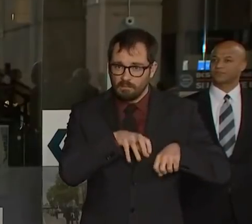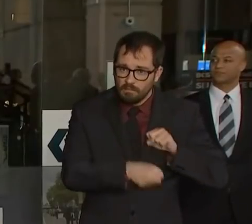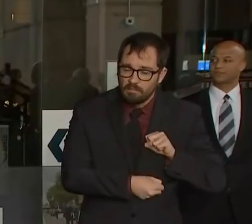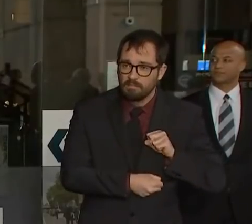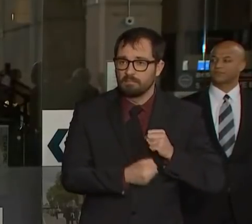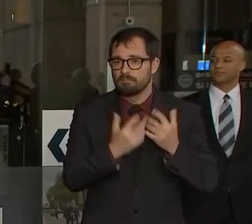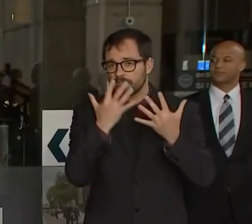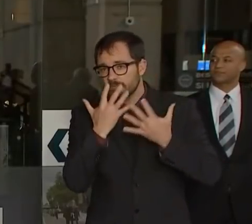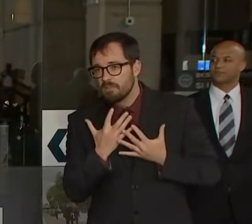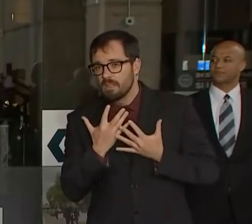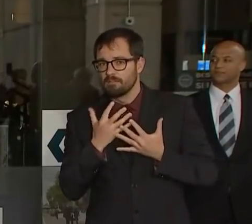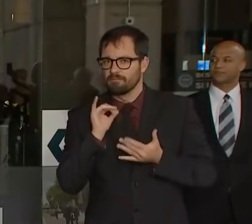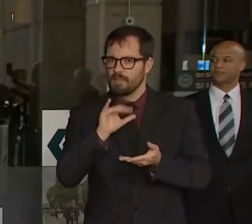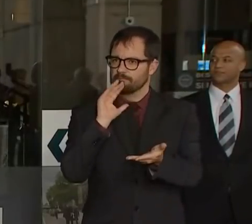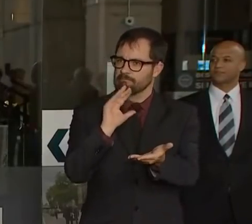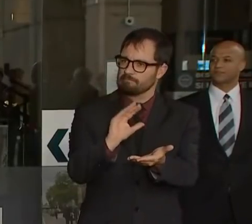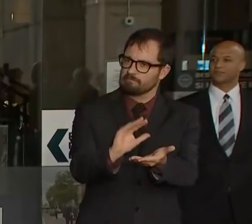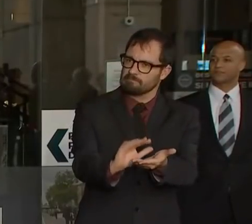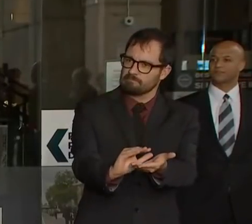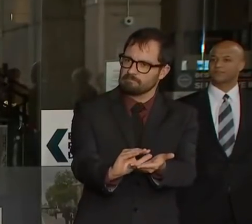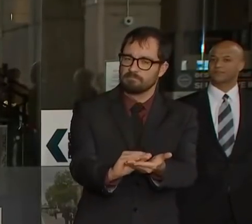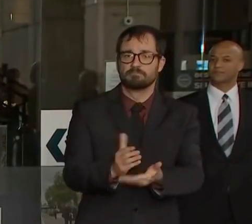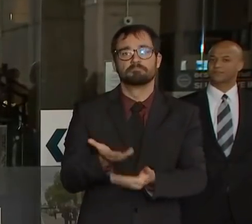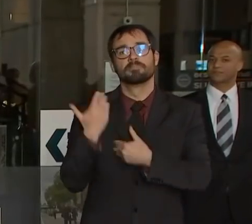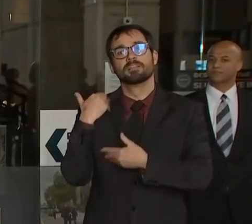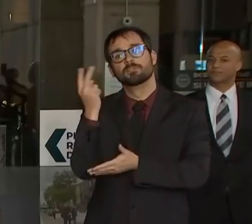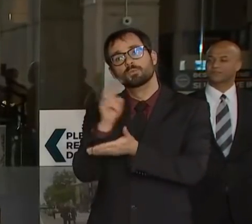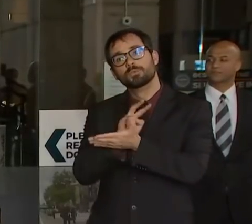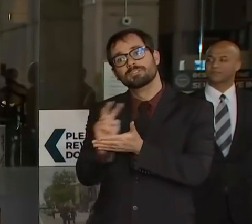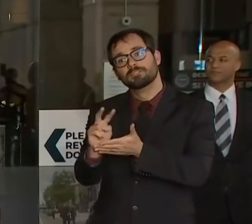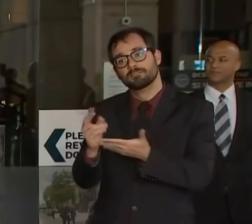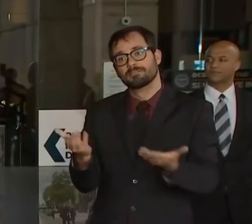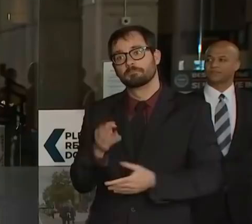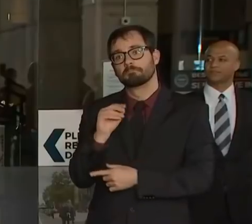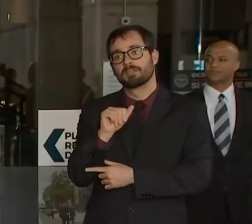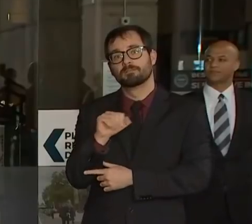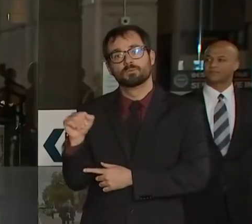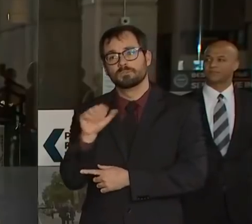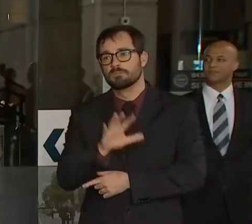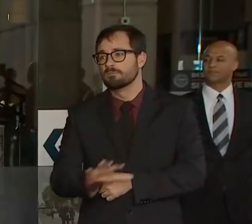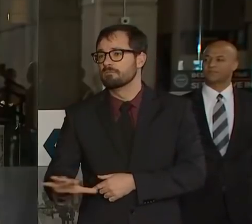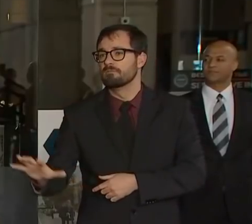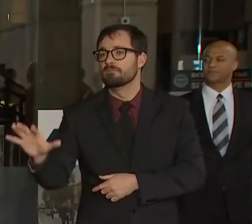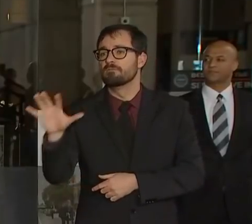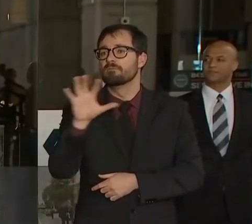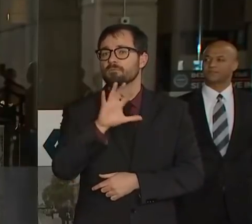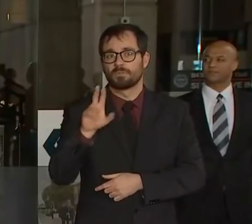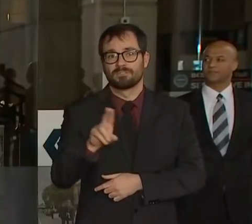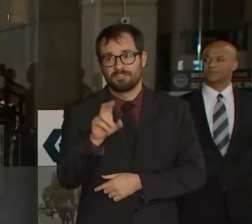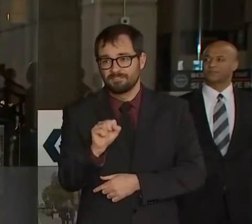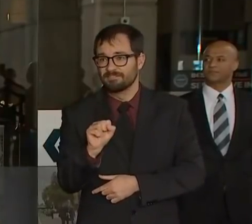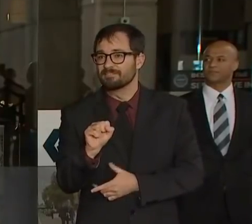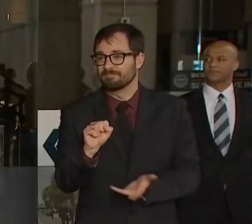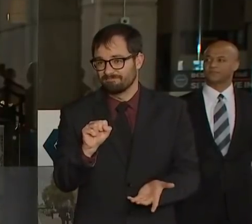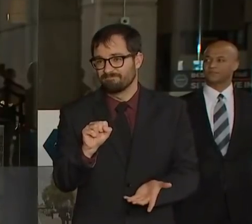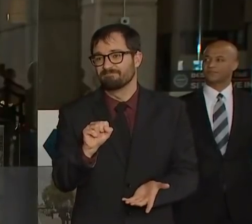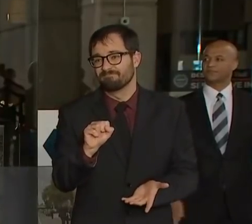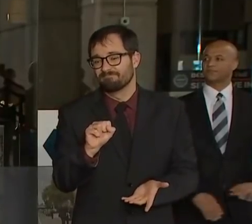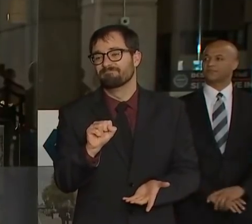WHO ARE GOING TO SUFFER AND EXPERIENCE GRIEF. IT IS A REMINDER FOR ALL OF US TODAY, WHAT WE HAVE BEEN GOING THROUGH OVER THE LAST TWO WEEKS